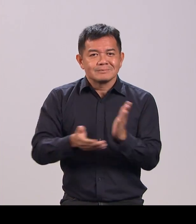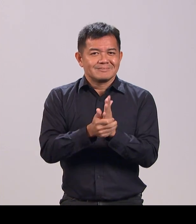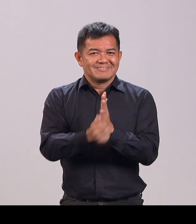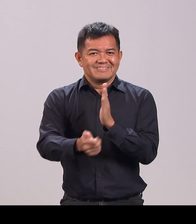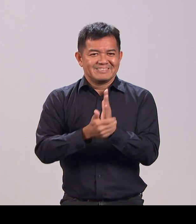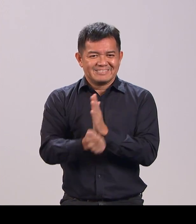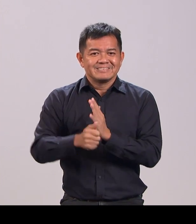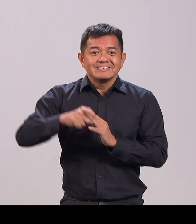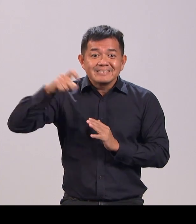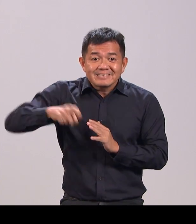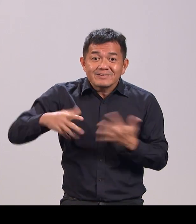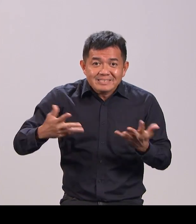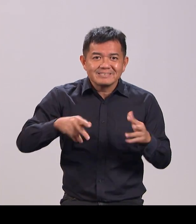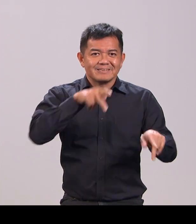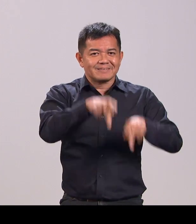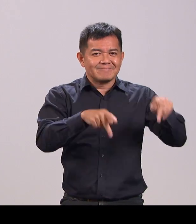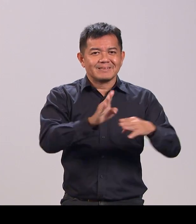But you also need a skilled workforce;